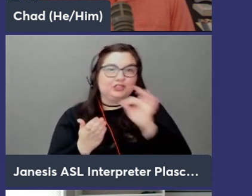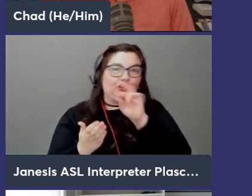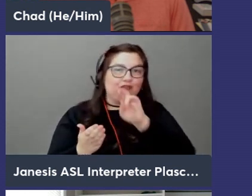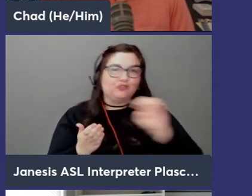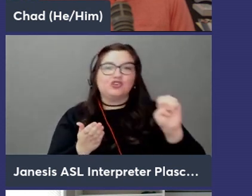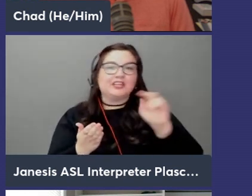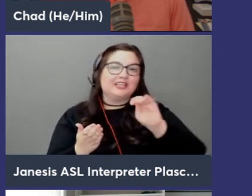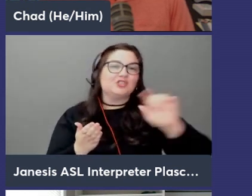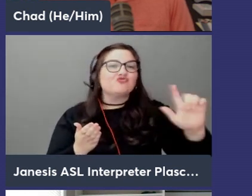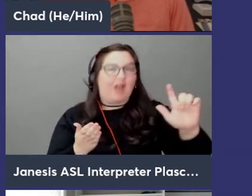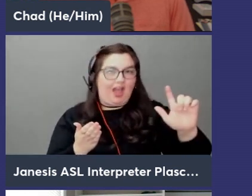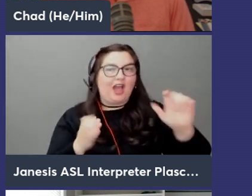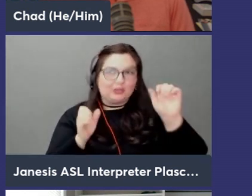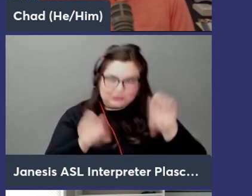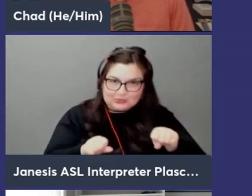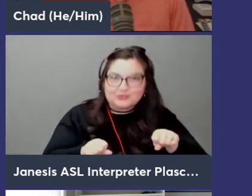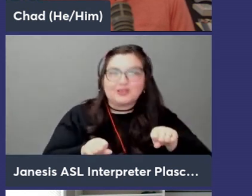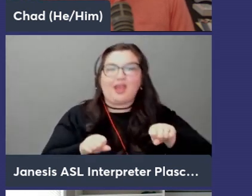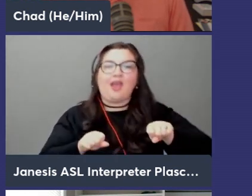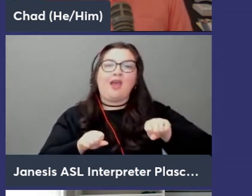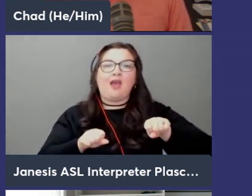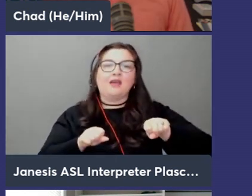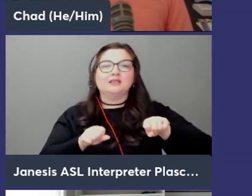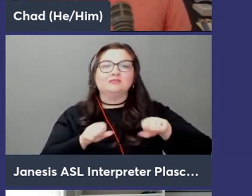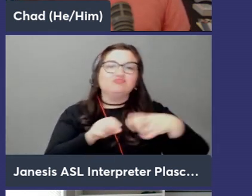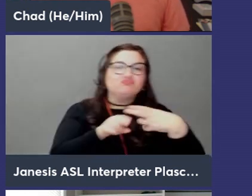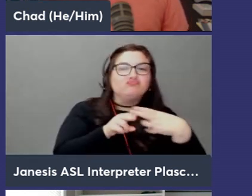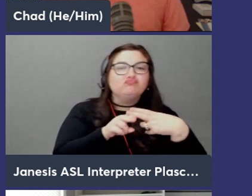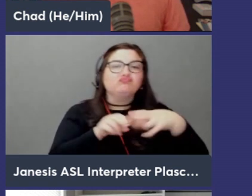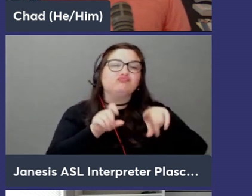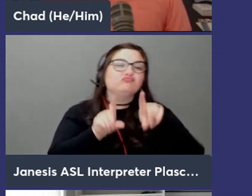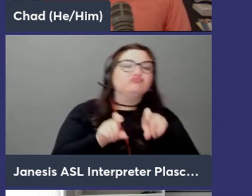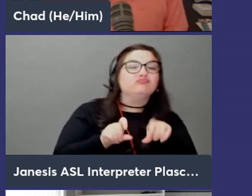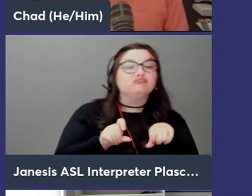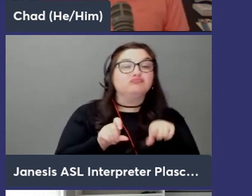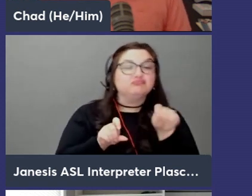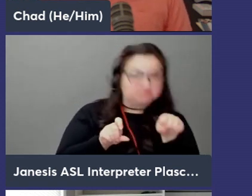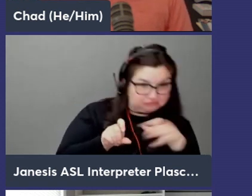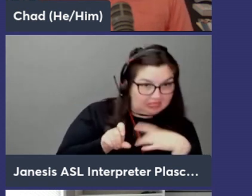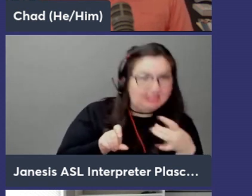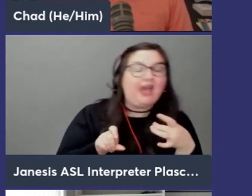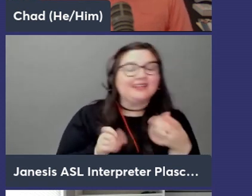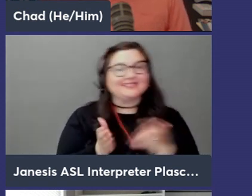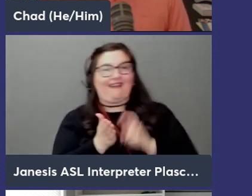So if you're new to graph databases, this is the best reason to get started with one today.